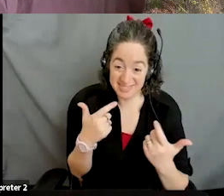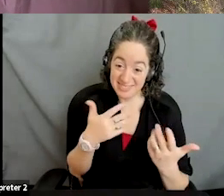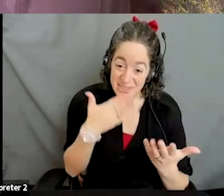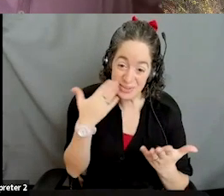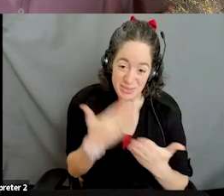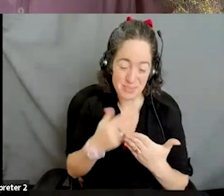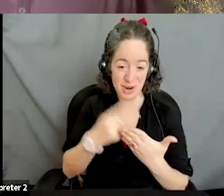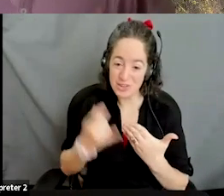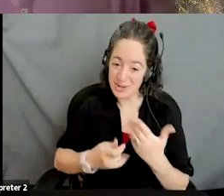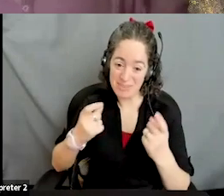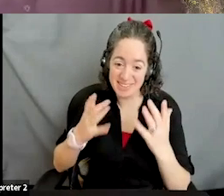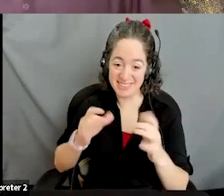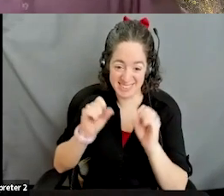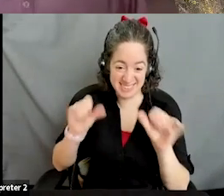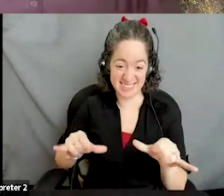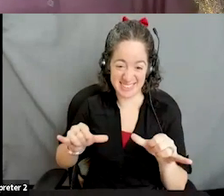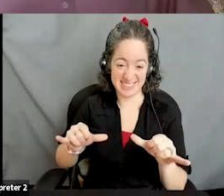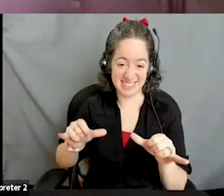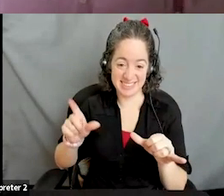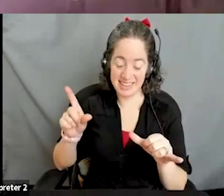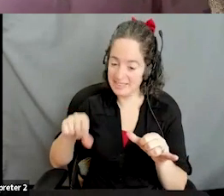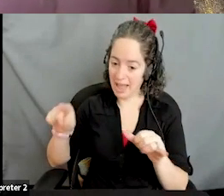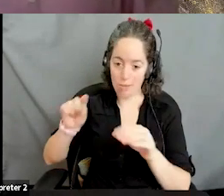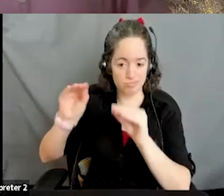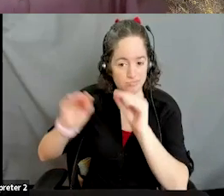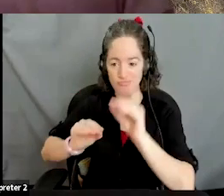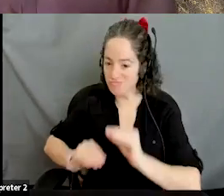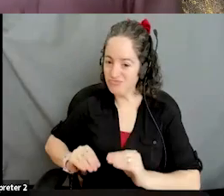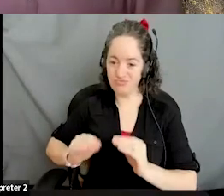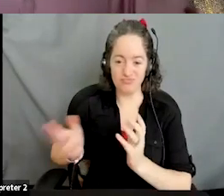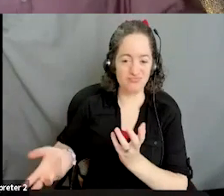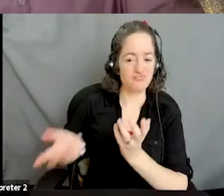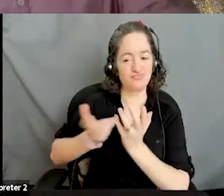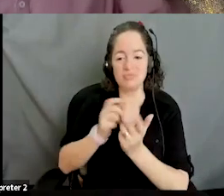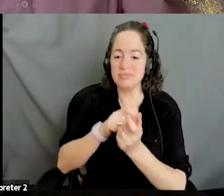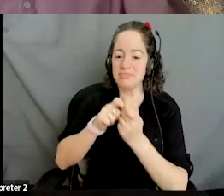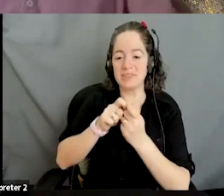that our owners have put together, cobbled, tailor-made for us that we're trialing this year.